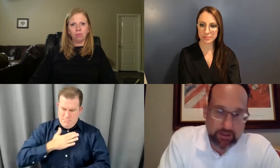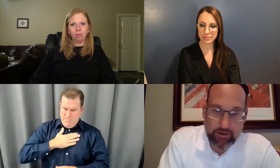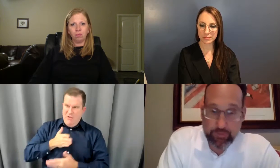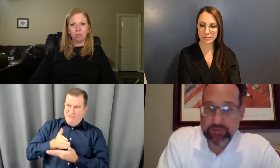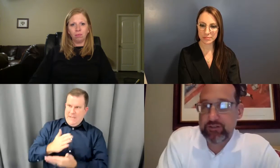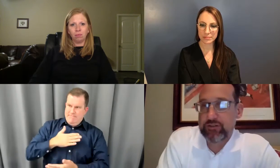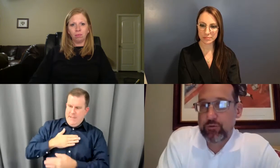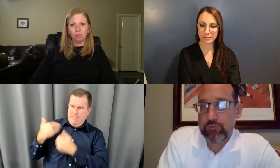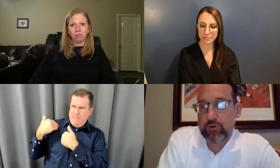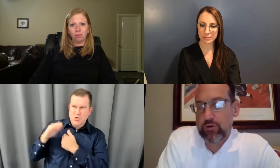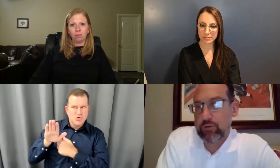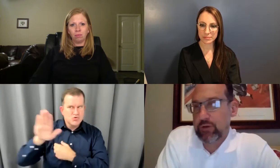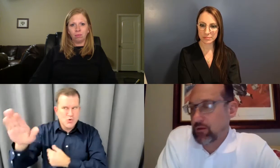and businesses who are serving.